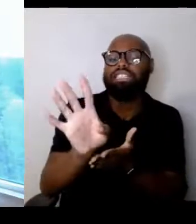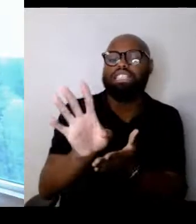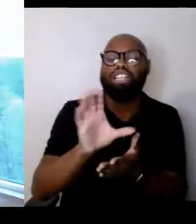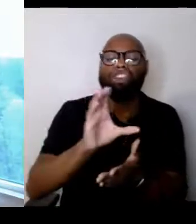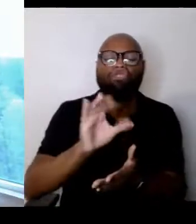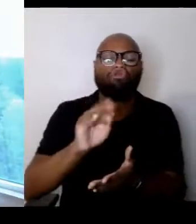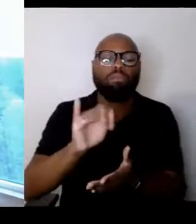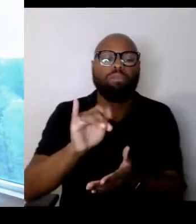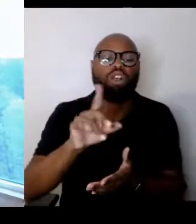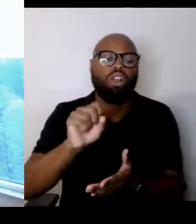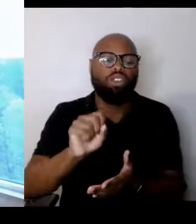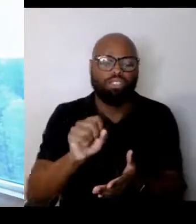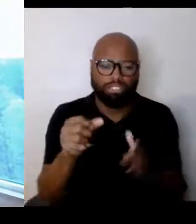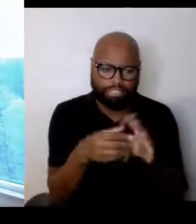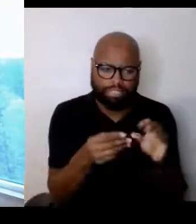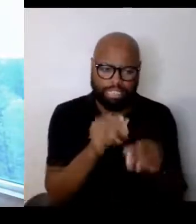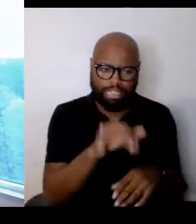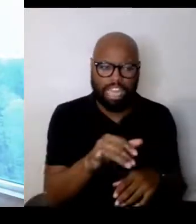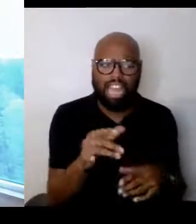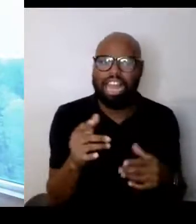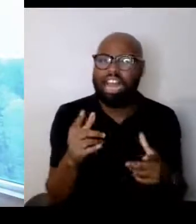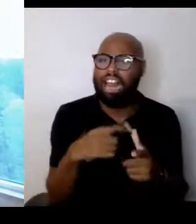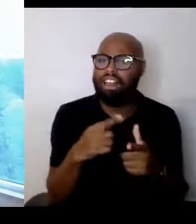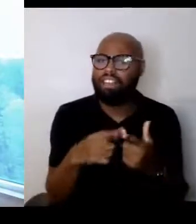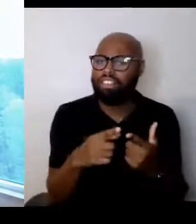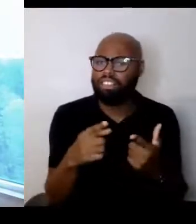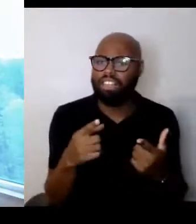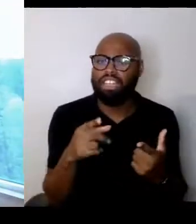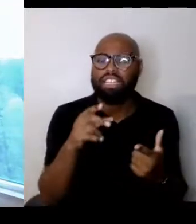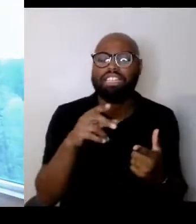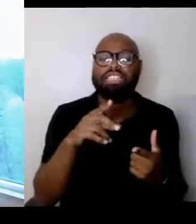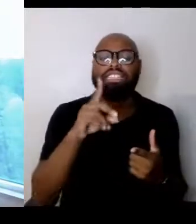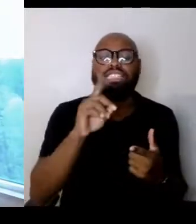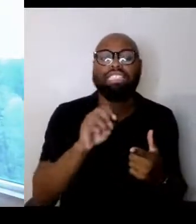And then when you see statistically that Black immigrants